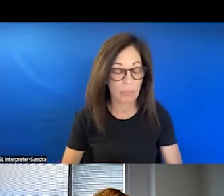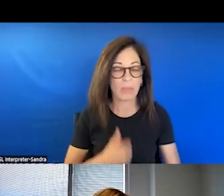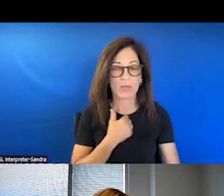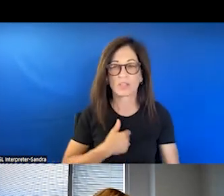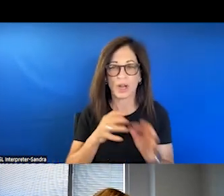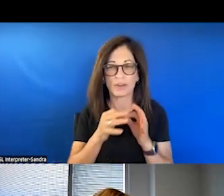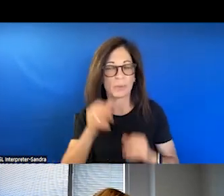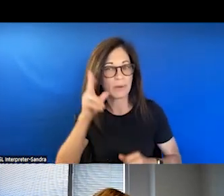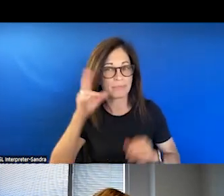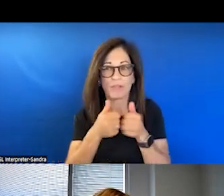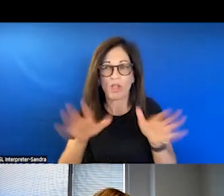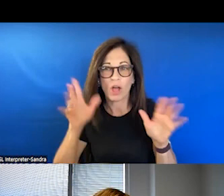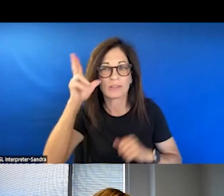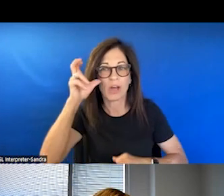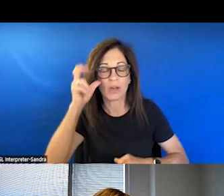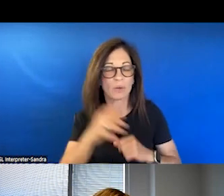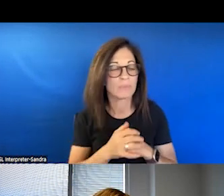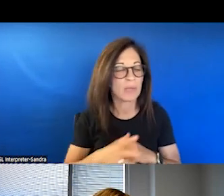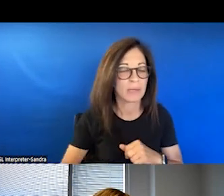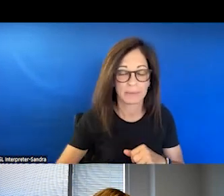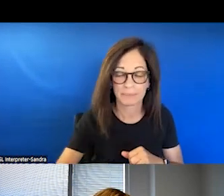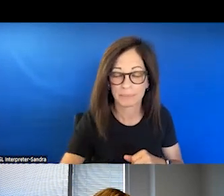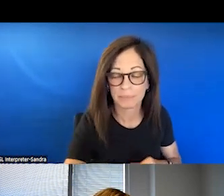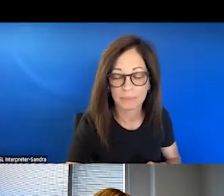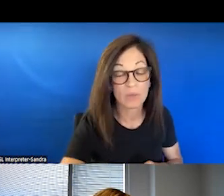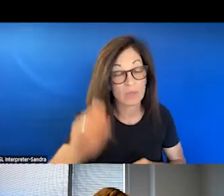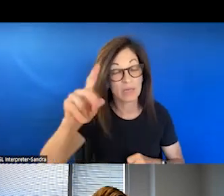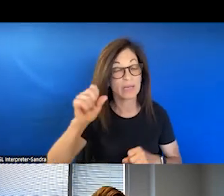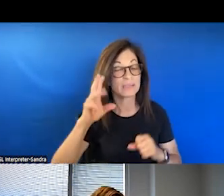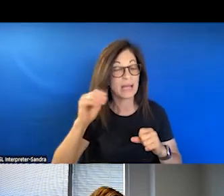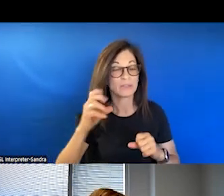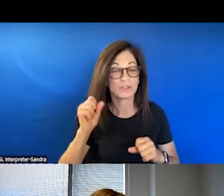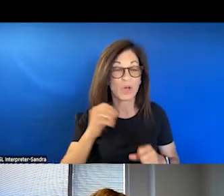YOU SAY, NO. TRAFFIC. EVERYTHING ELSE FOR US, 40 MINUTES. TYPICALLY. WHAT IS GOING TO HAPPEN